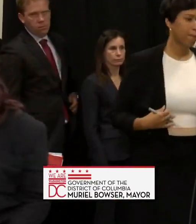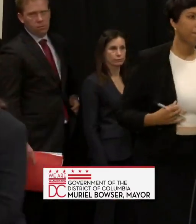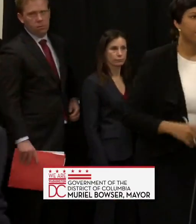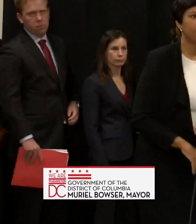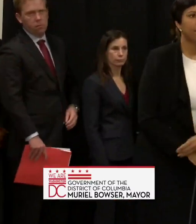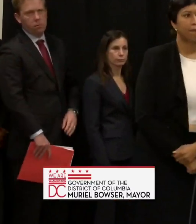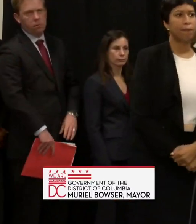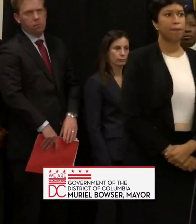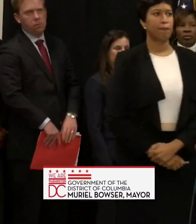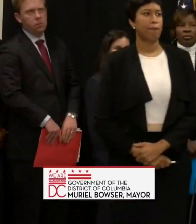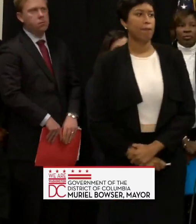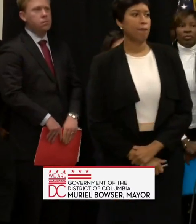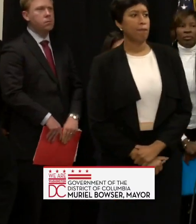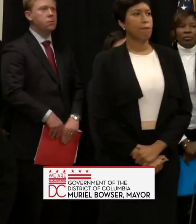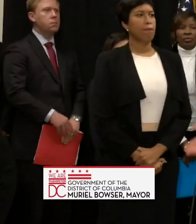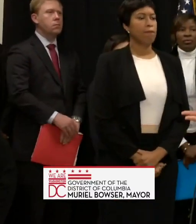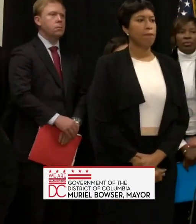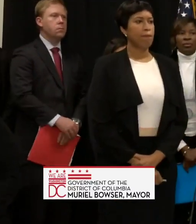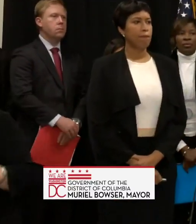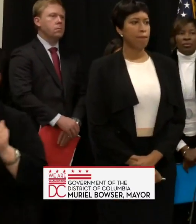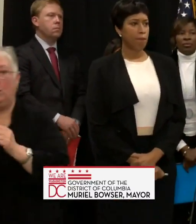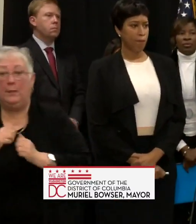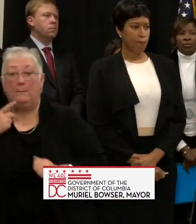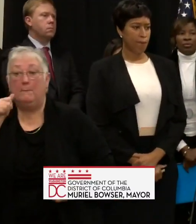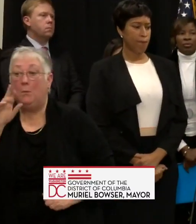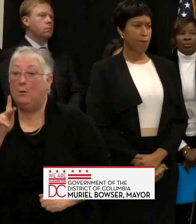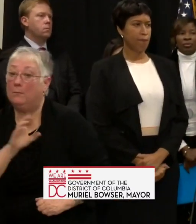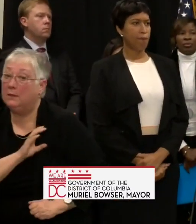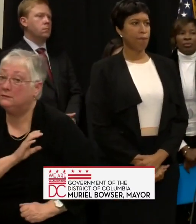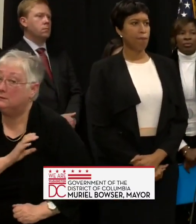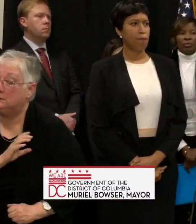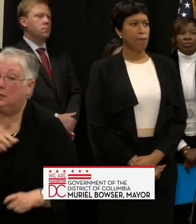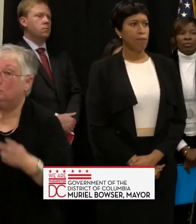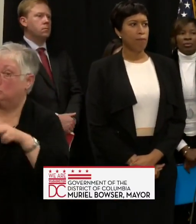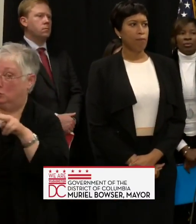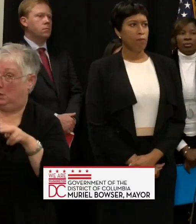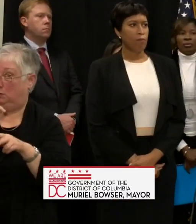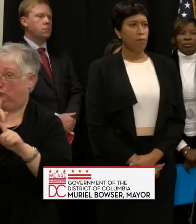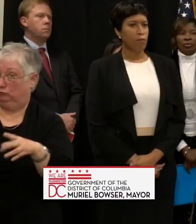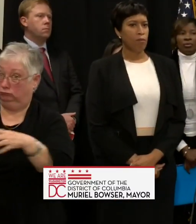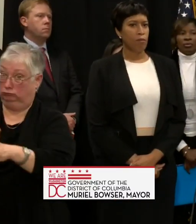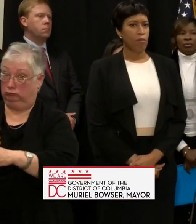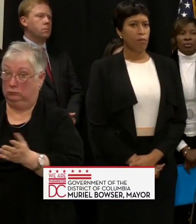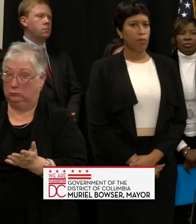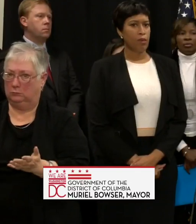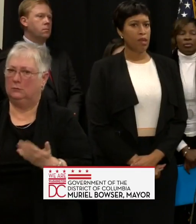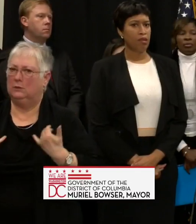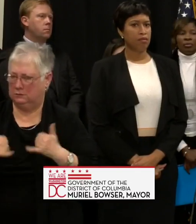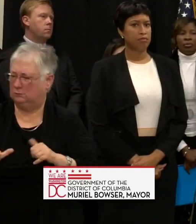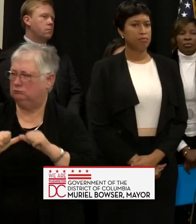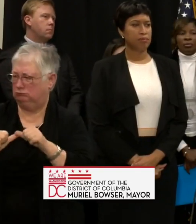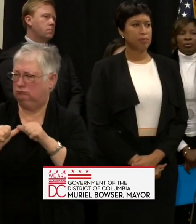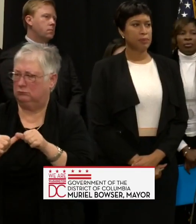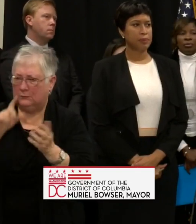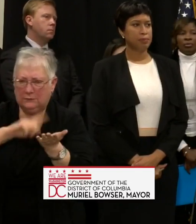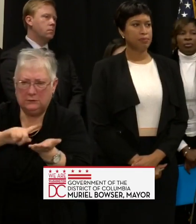DEPUTY CHIEF WITH THE UNITED STATES PARKS POLICE. THE SHORT ANSWER TO YOUR QUESTION AT THIS POINT THAT IS STILL AN ONGOING INVESTIGATION BUT RIGHT NOW WE HAVE NO REASON